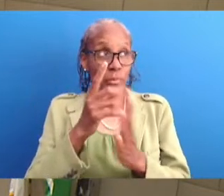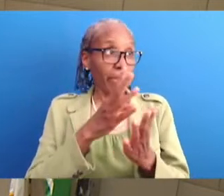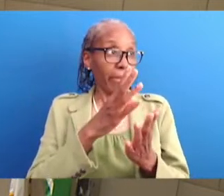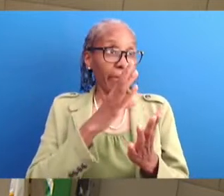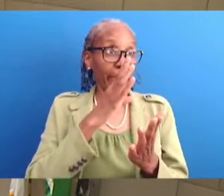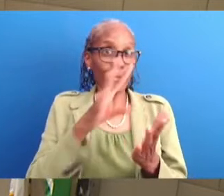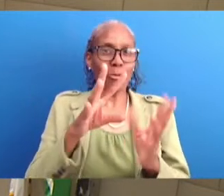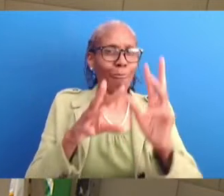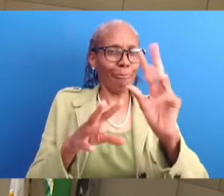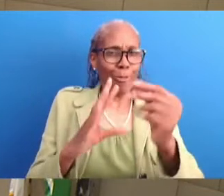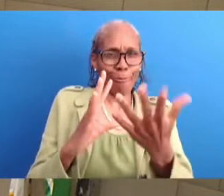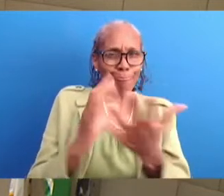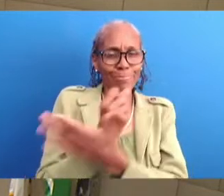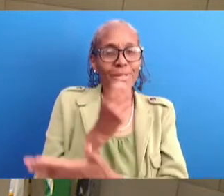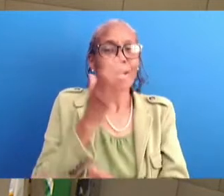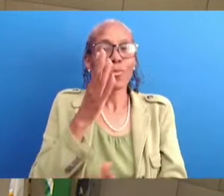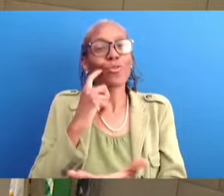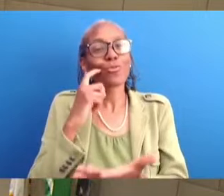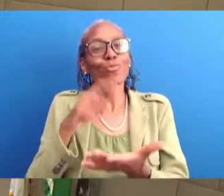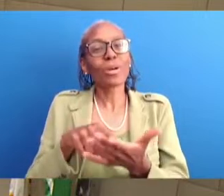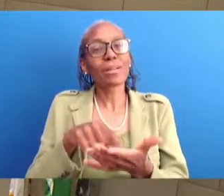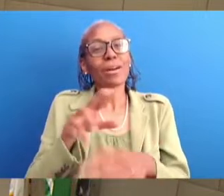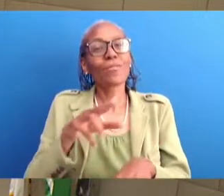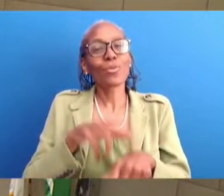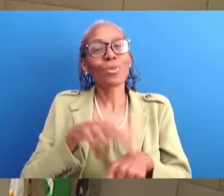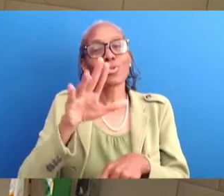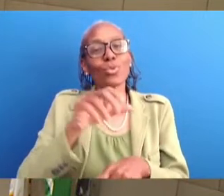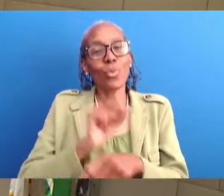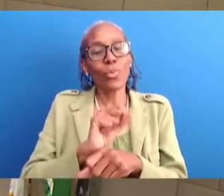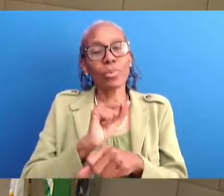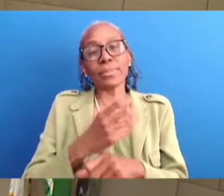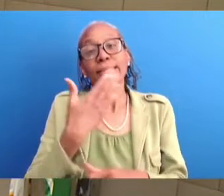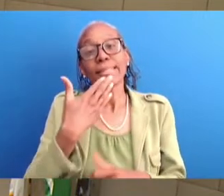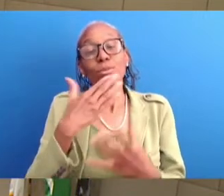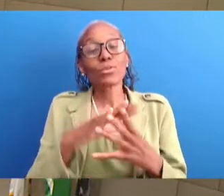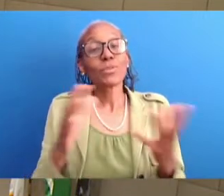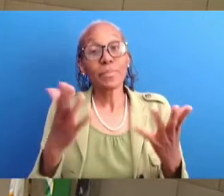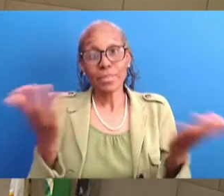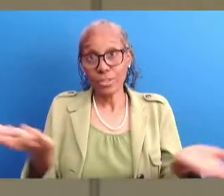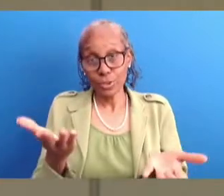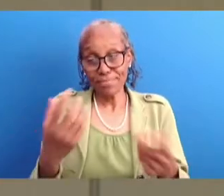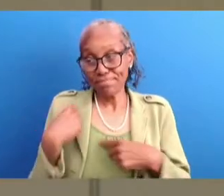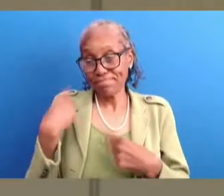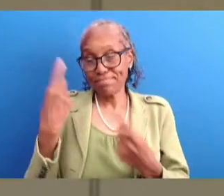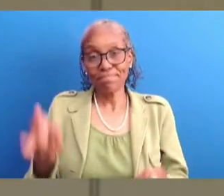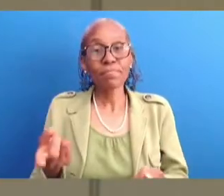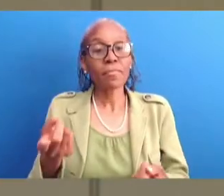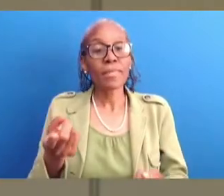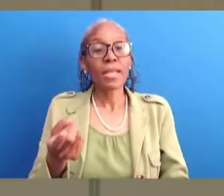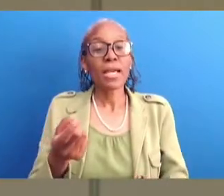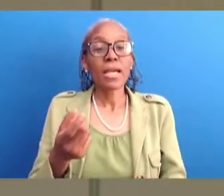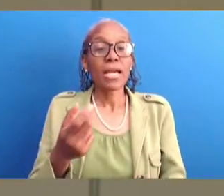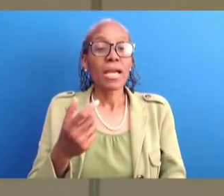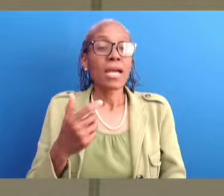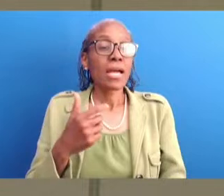CHAIRMAN JERRELL. THANK YOU, YOU KNOW I'M NOT GOING TO LET THIS MOMENT